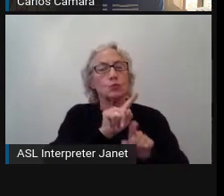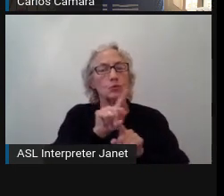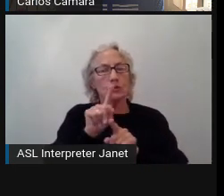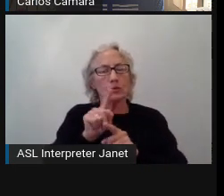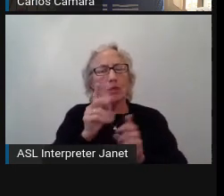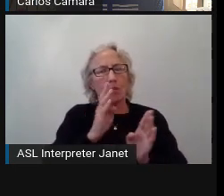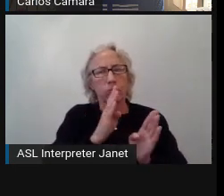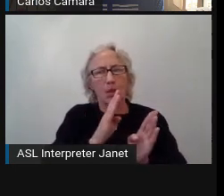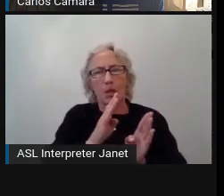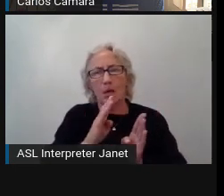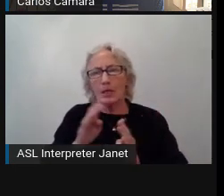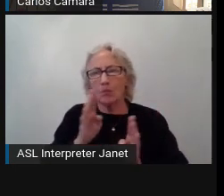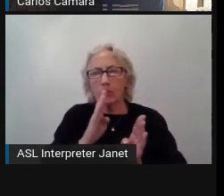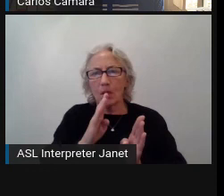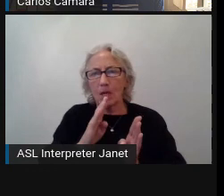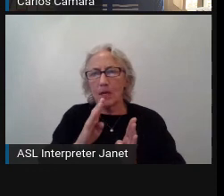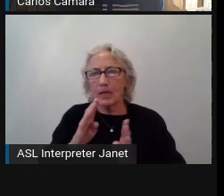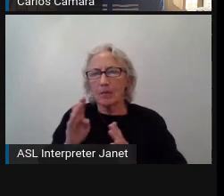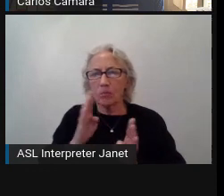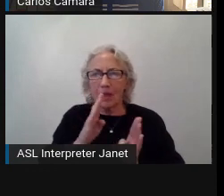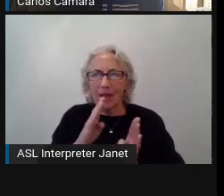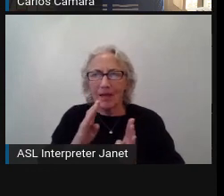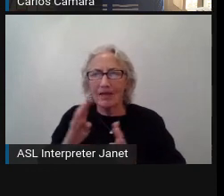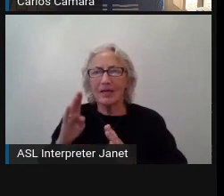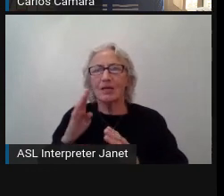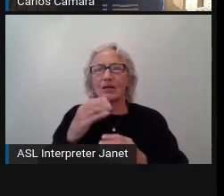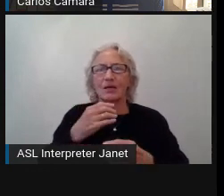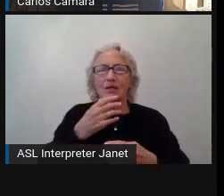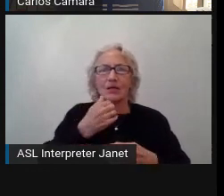when you have lots of settings or you have to manage content